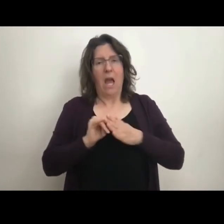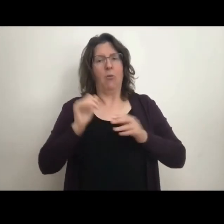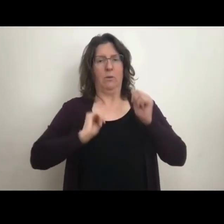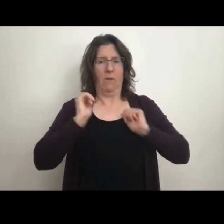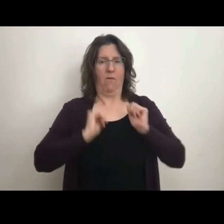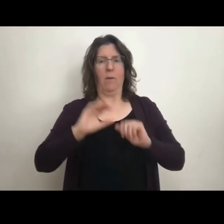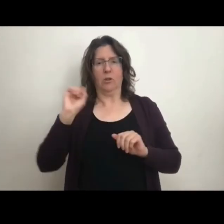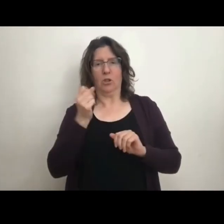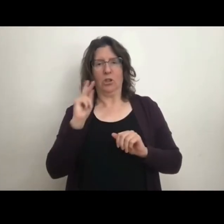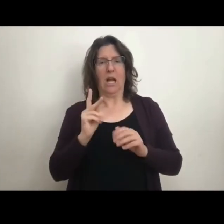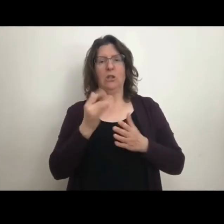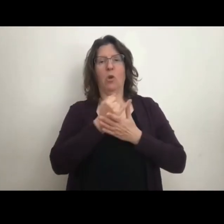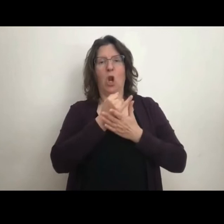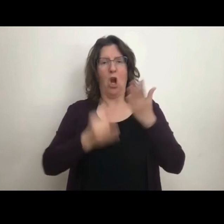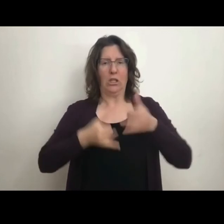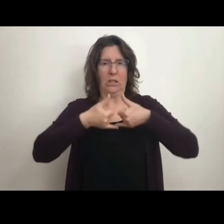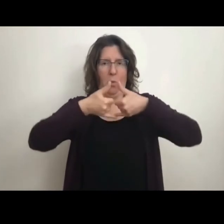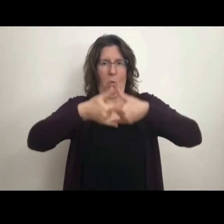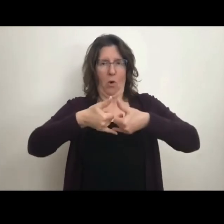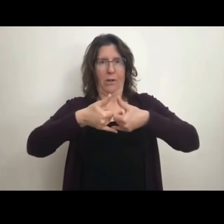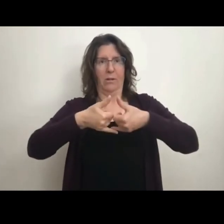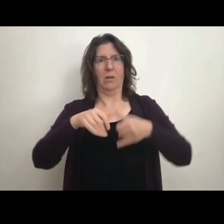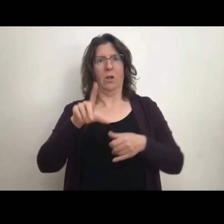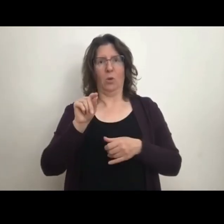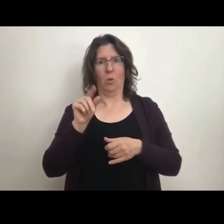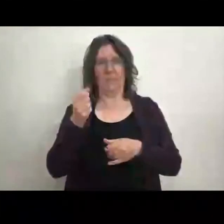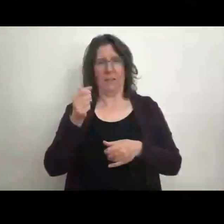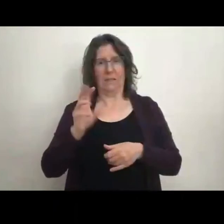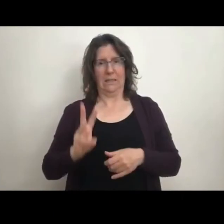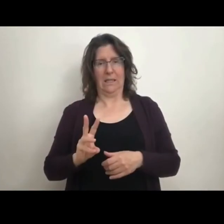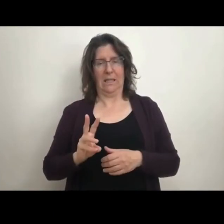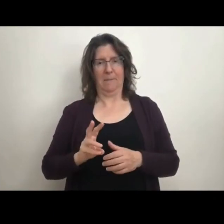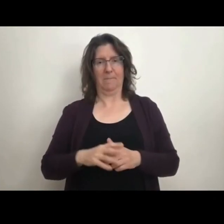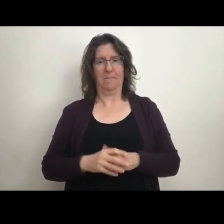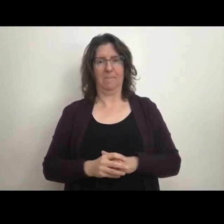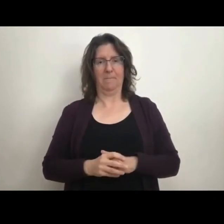This piece was performed at the Saskatchewan Arts Awards Celebration in 2016.